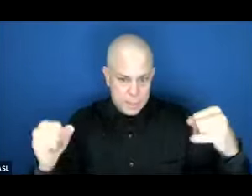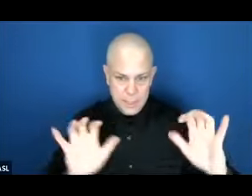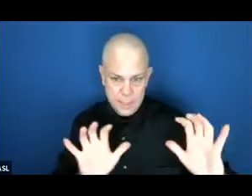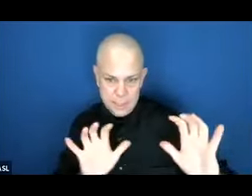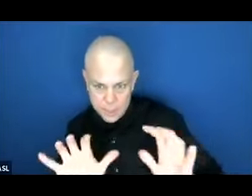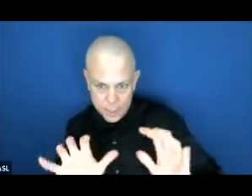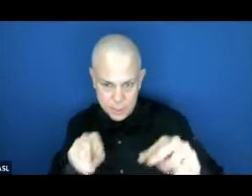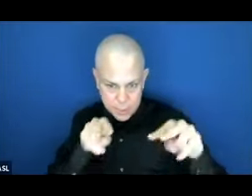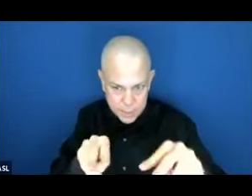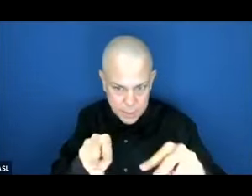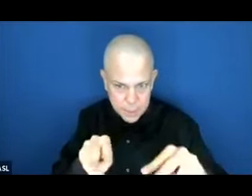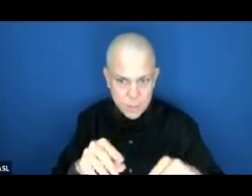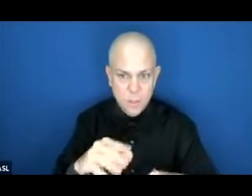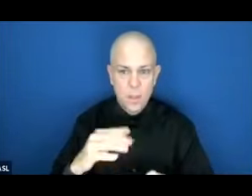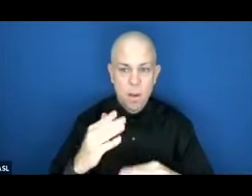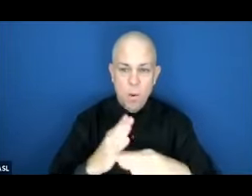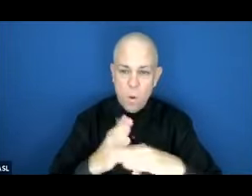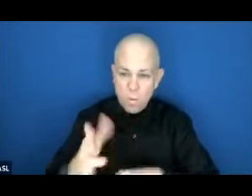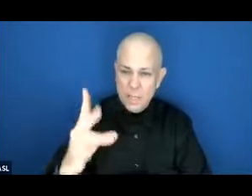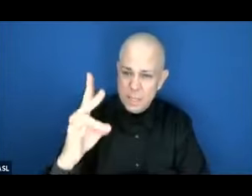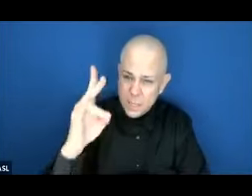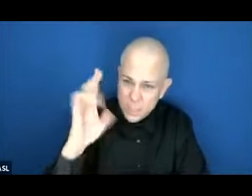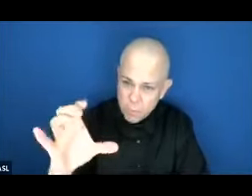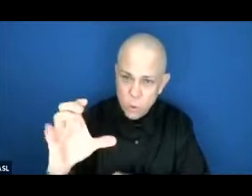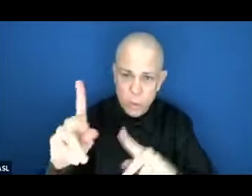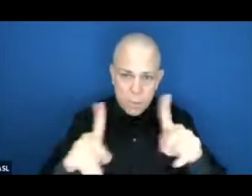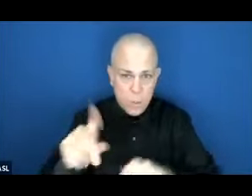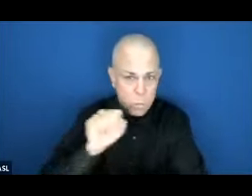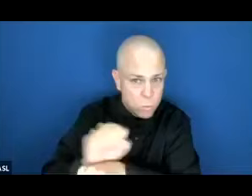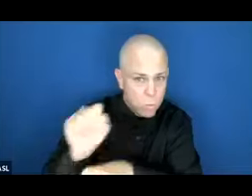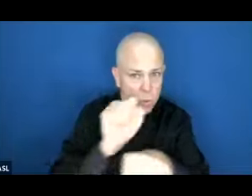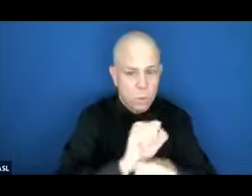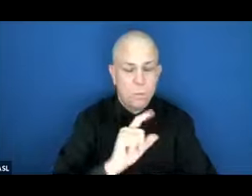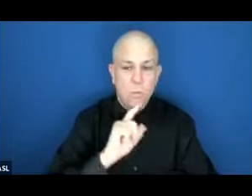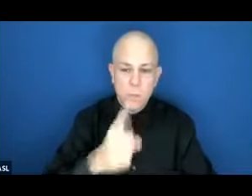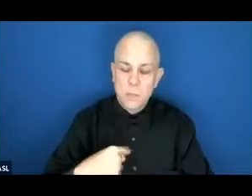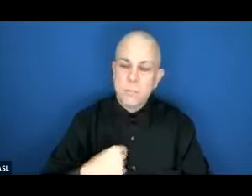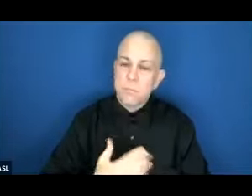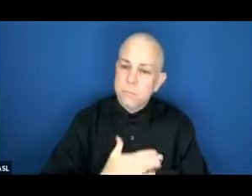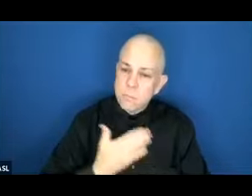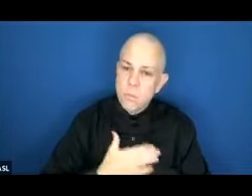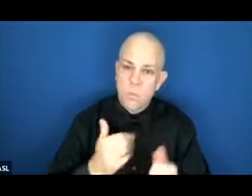and I'm really pleased with the amount of work that's been done